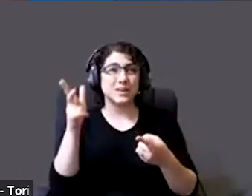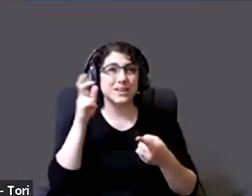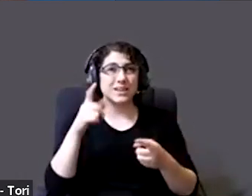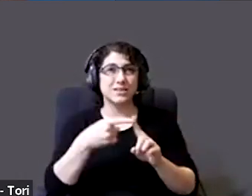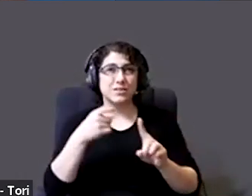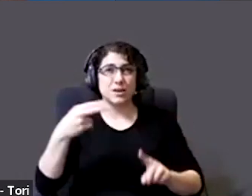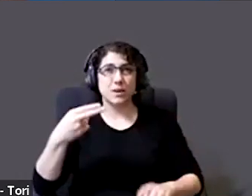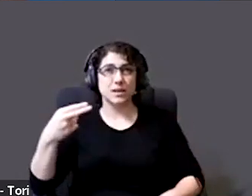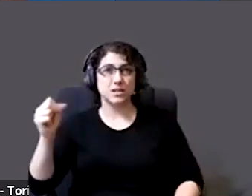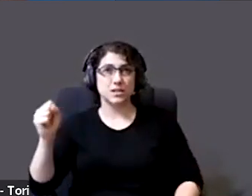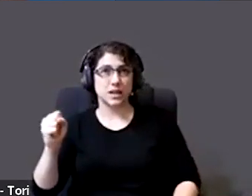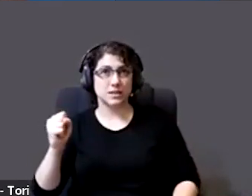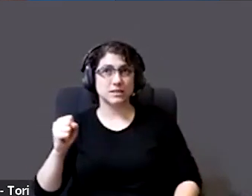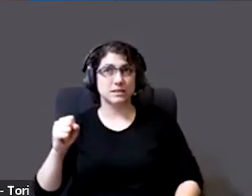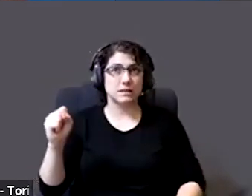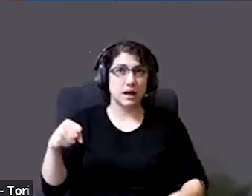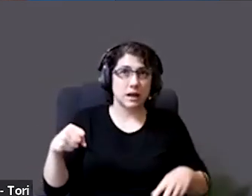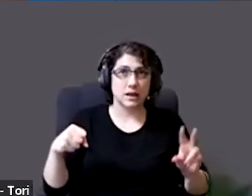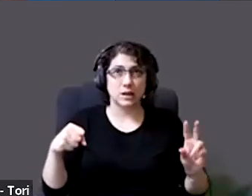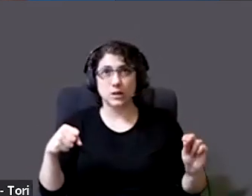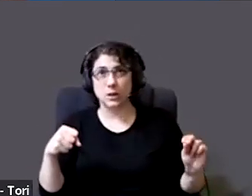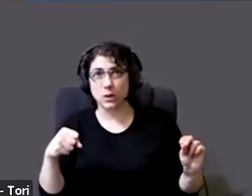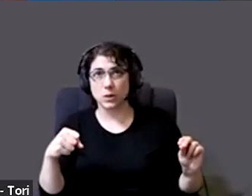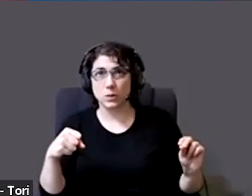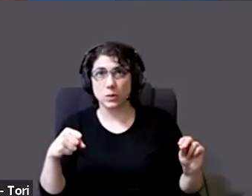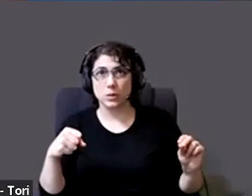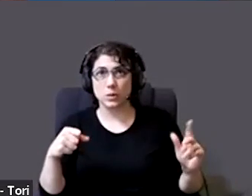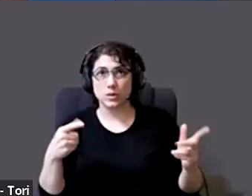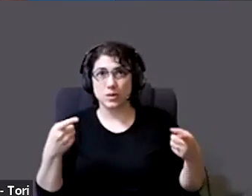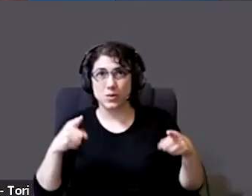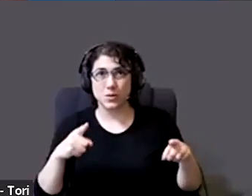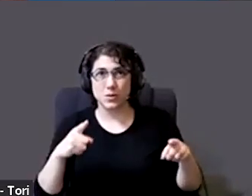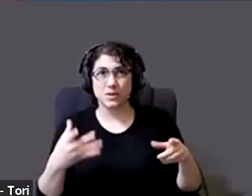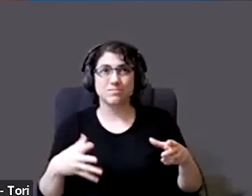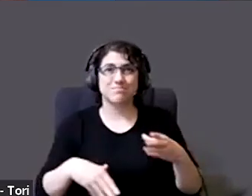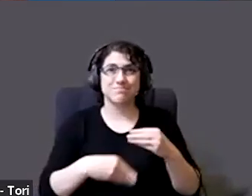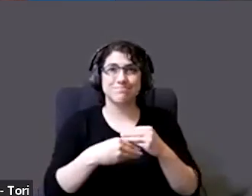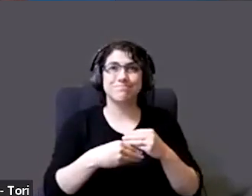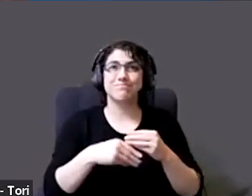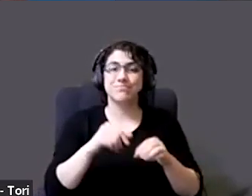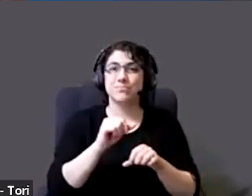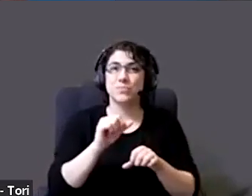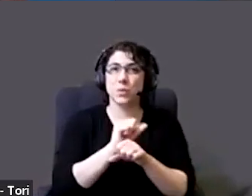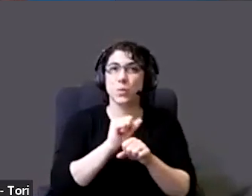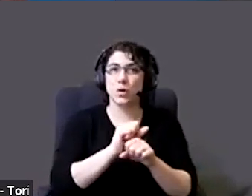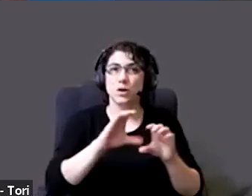on whether or not they want -- and would agree that that should be part of the charge of the working group to take an actual vote